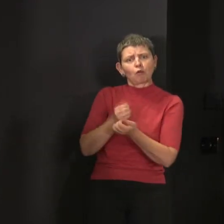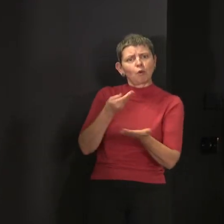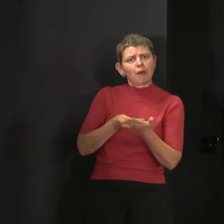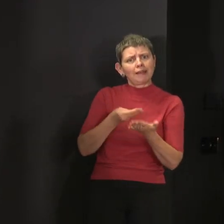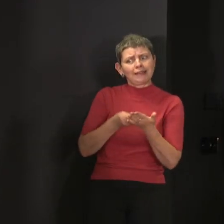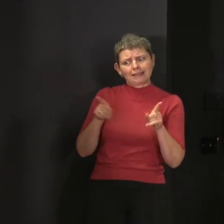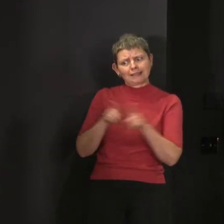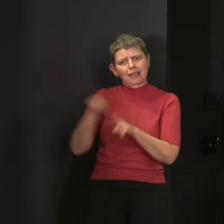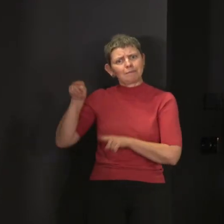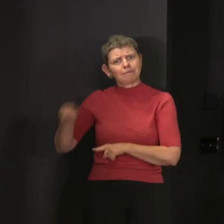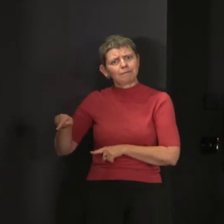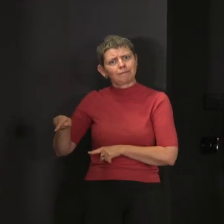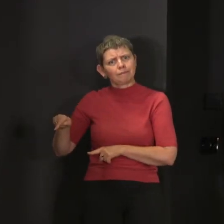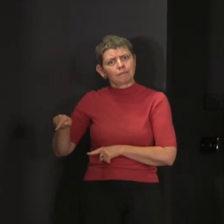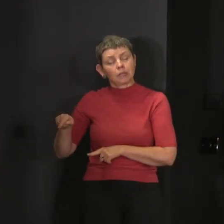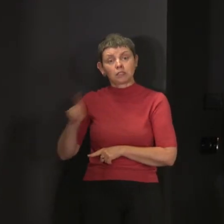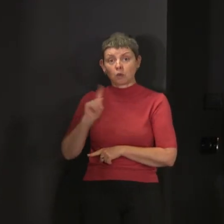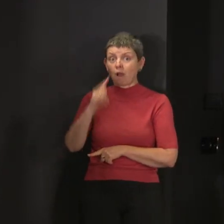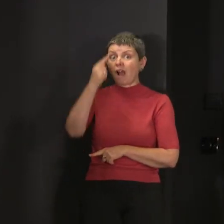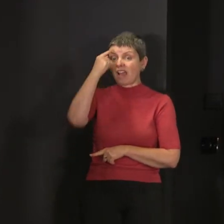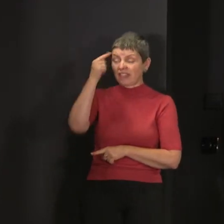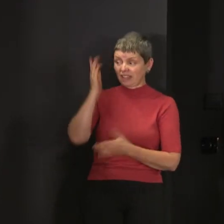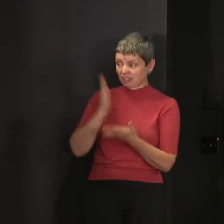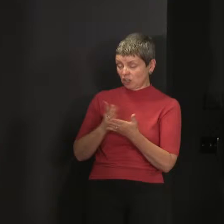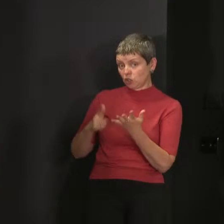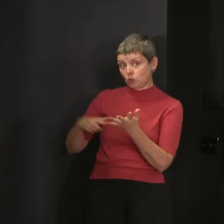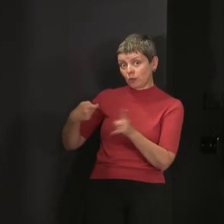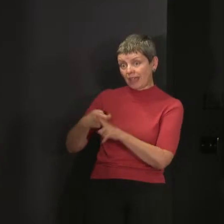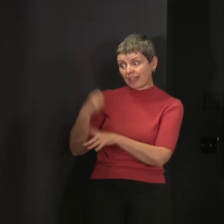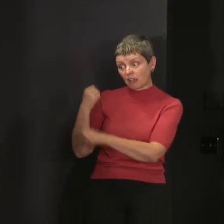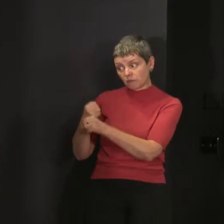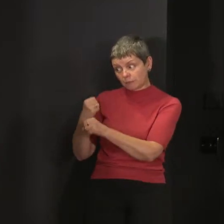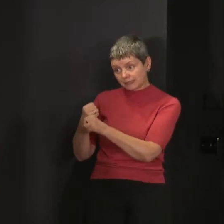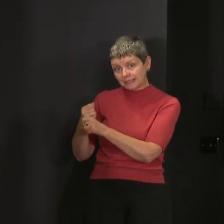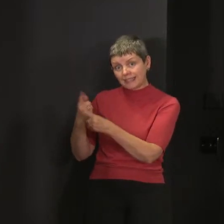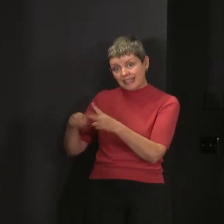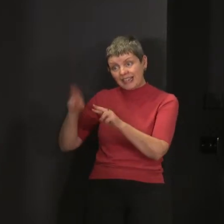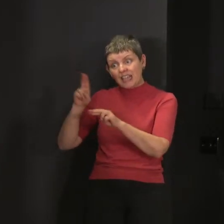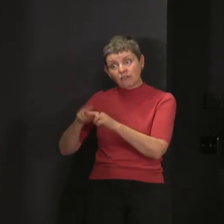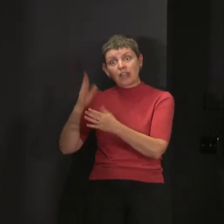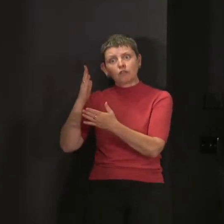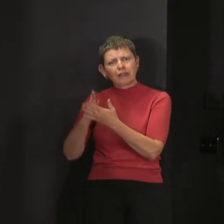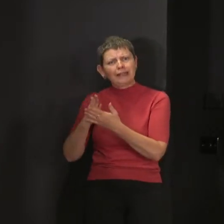there is a real responsibility now, if the UK Government really cares about culture and